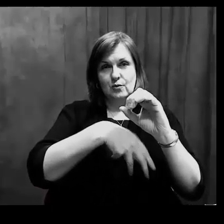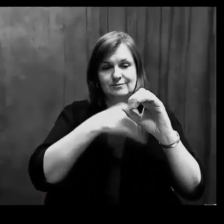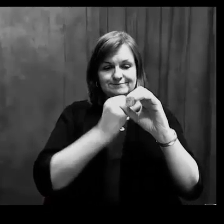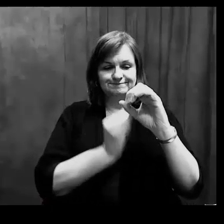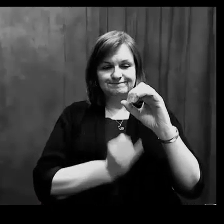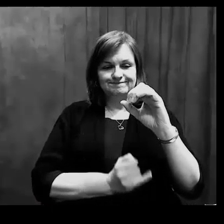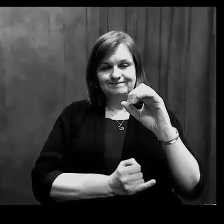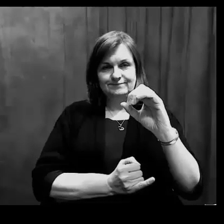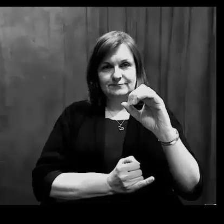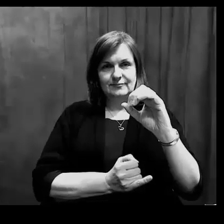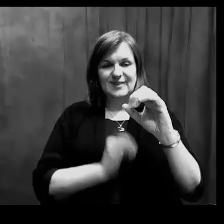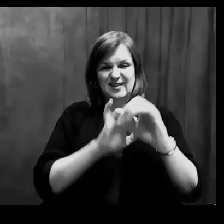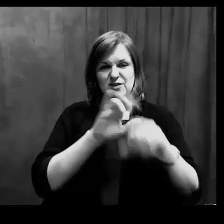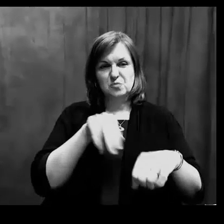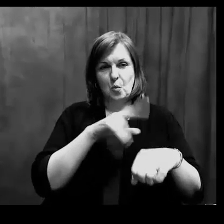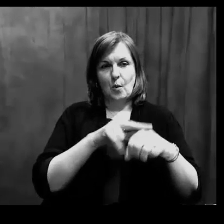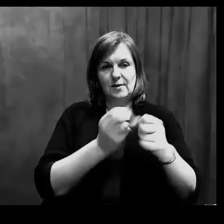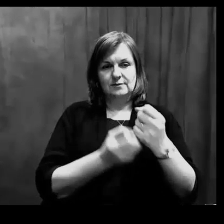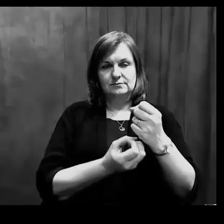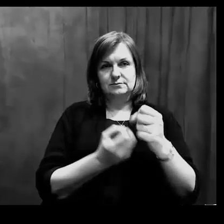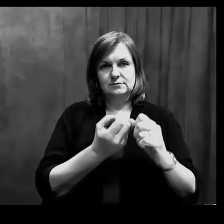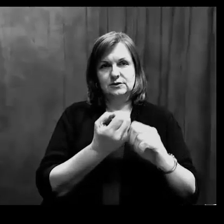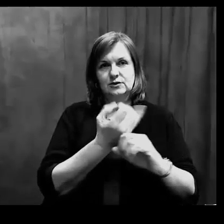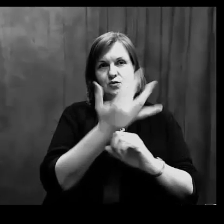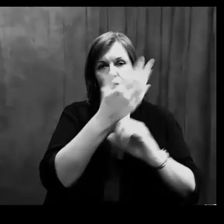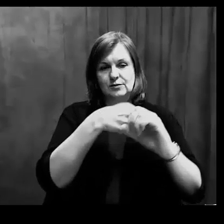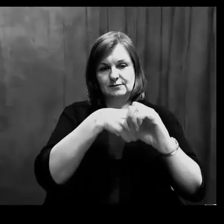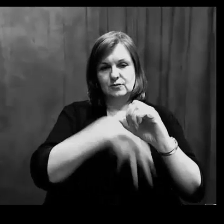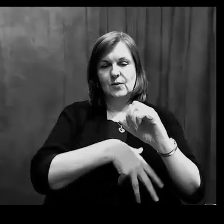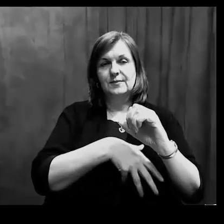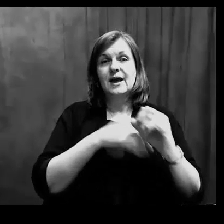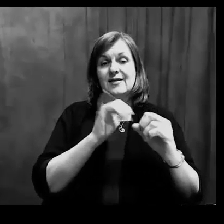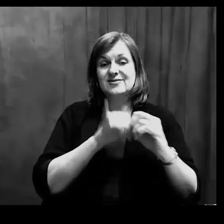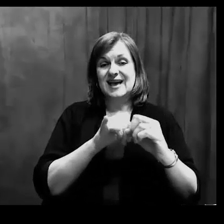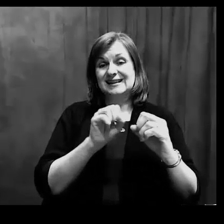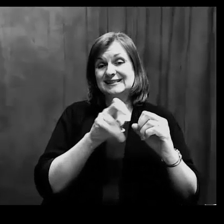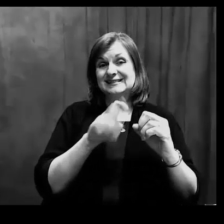and out of the ground and we have our root that starts and grows straight down and this is a seed